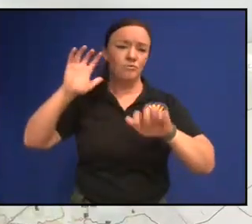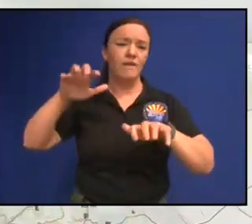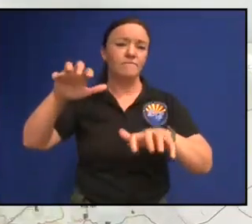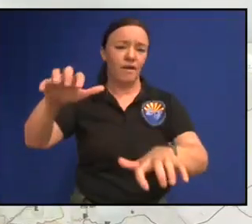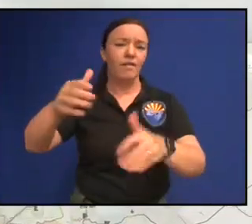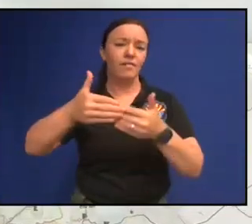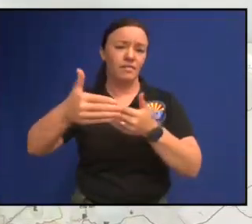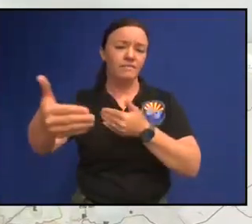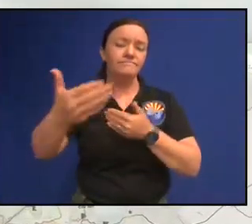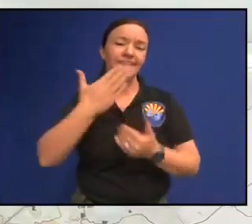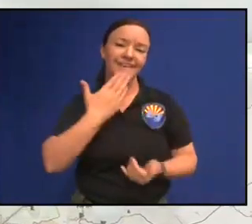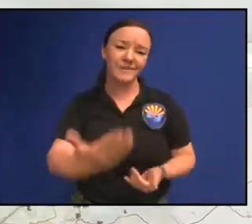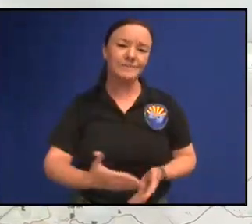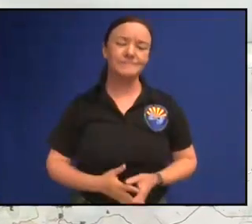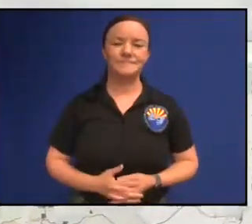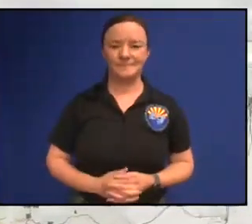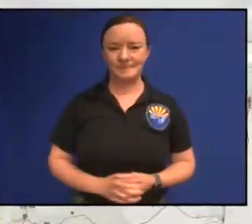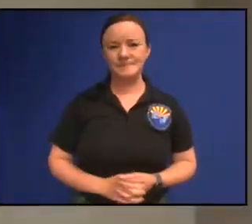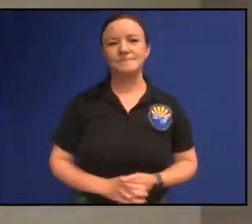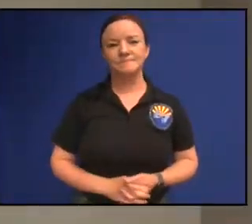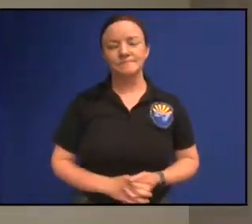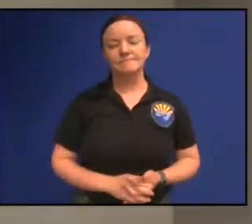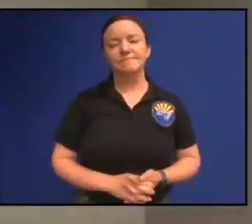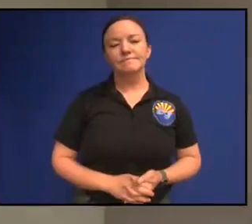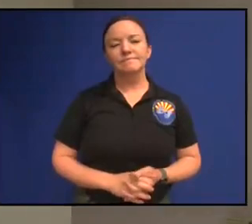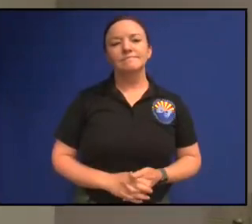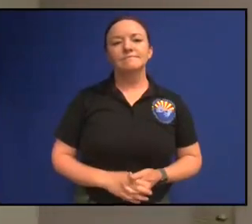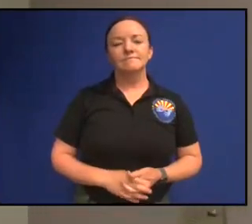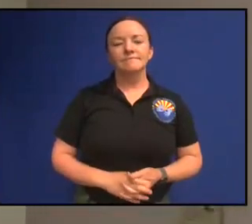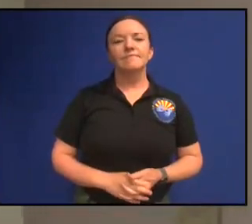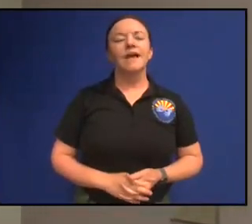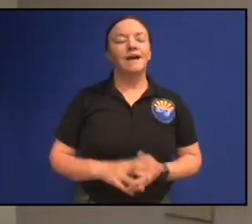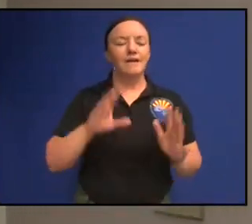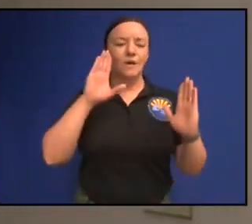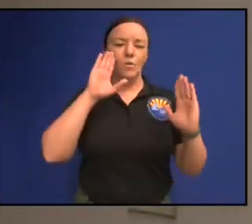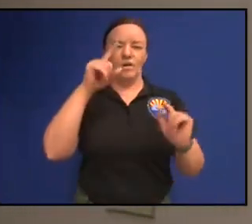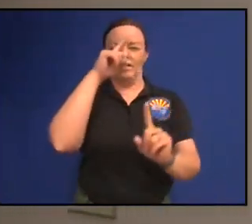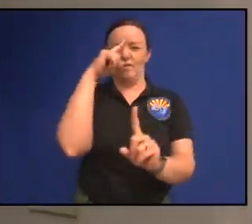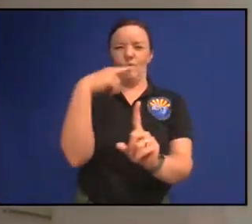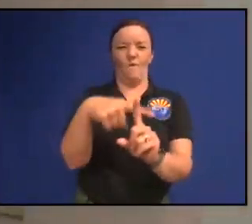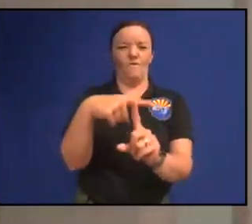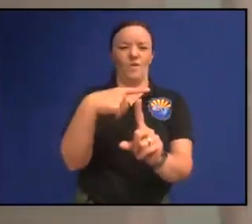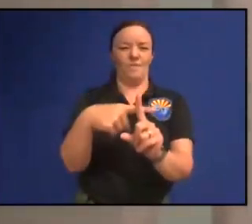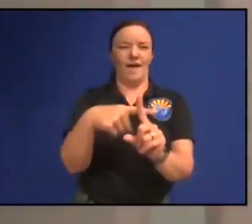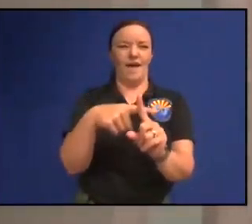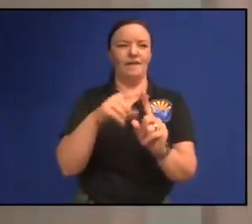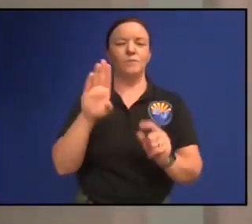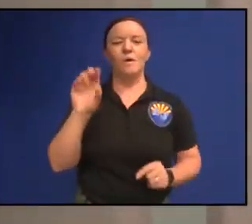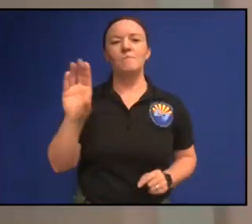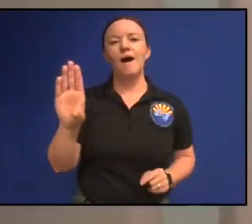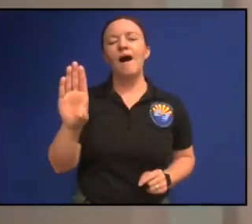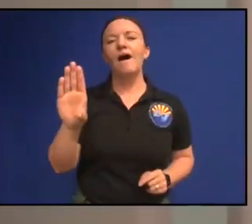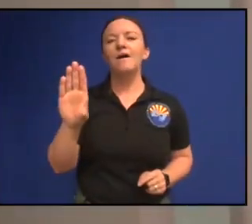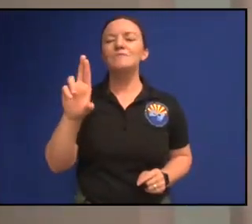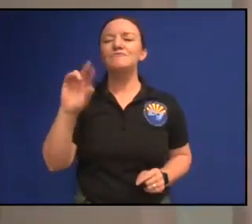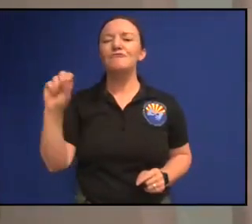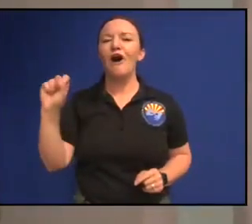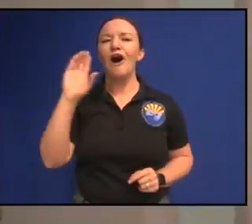SO LET'S HOPE FOR THE BEST. WHAT BOB ROSS WOULD CALL HAPPY LITTLE RAIN CLOUDS THAT CAN MODERATE FIRE BEHAVIOR.